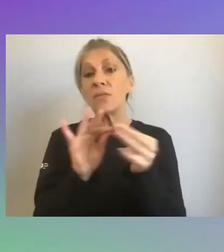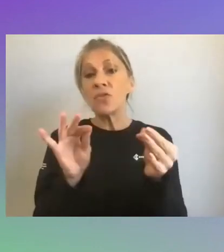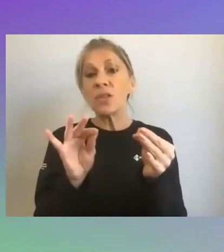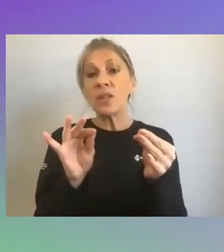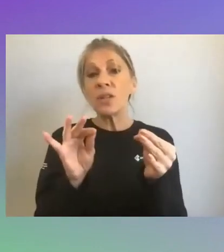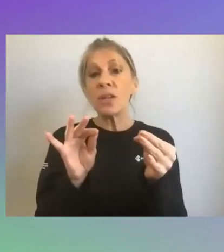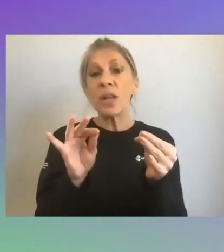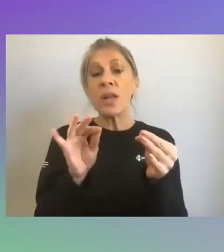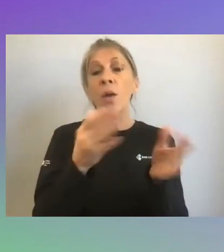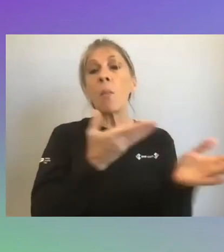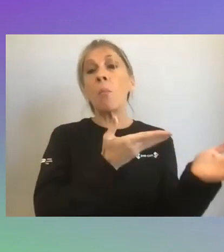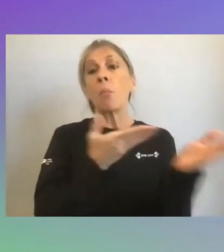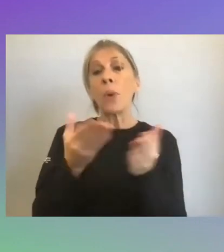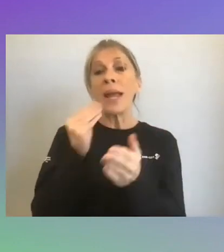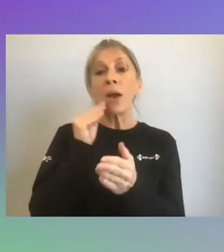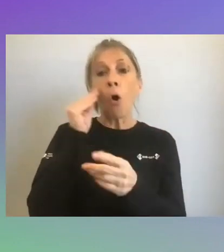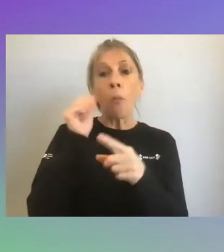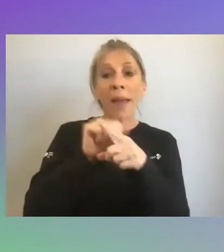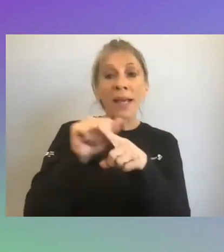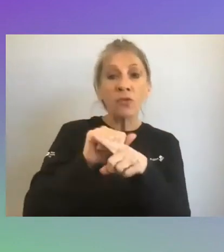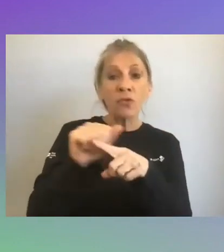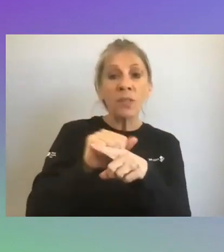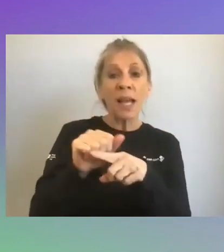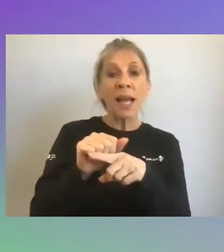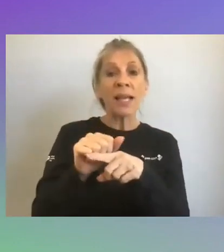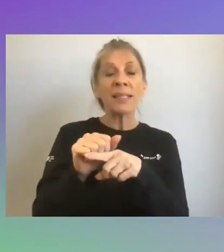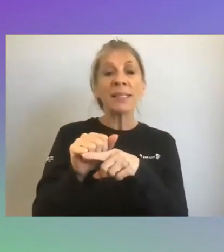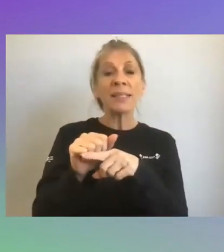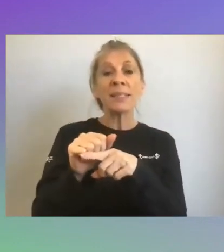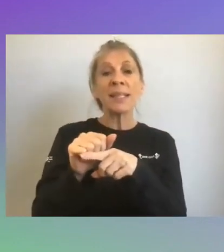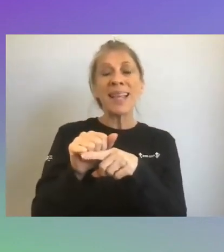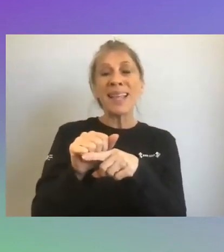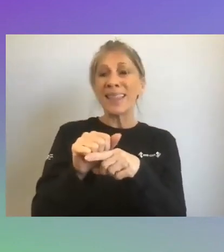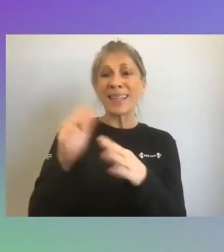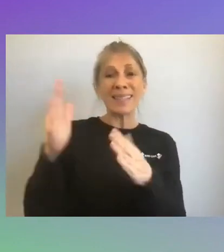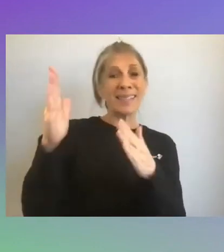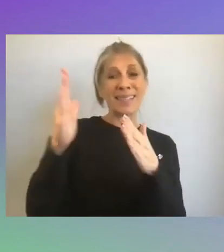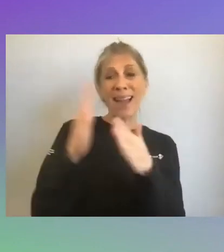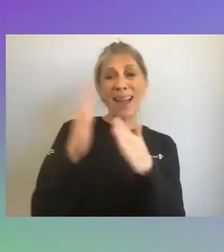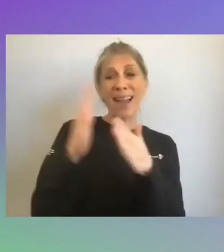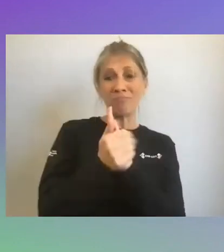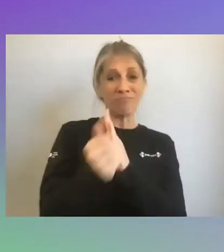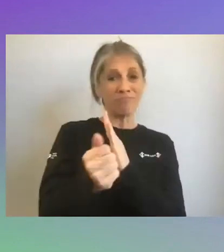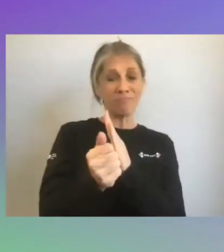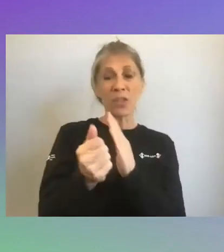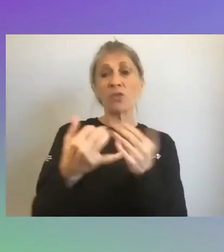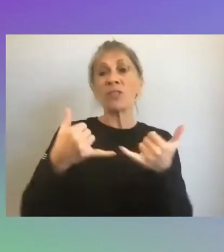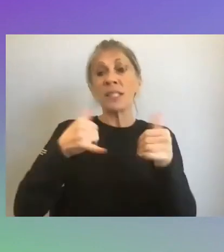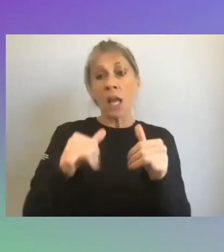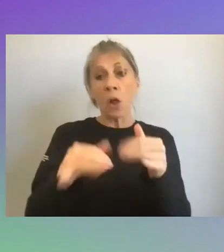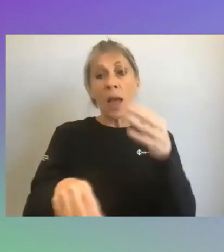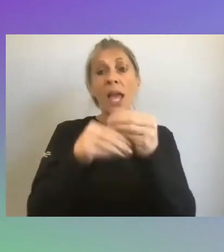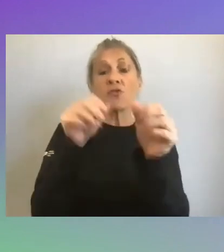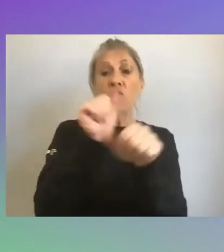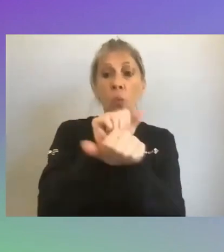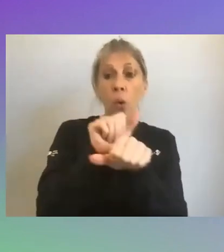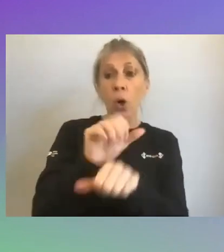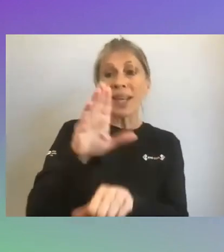exercises, there's even the, the best ones are still extra work